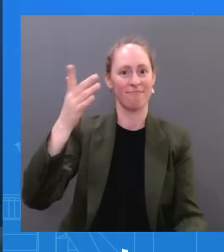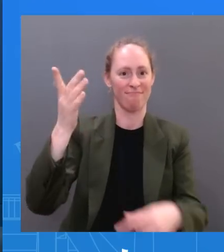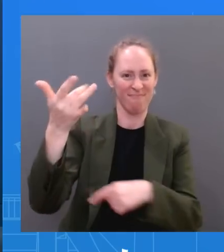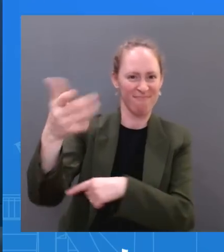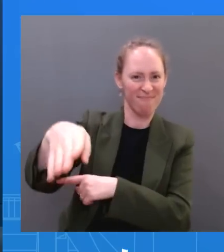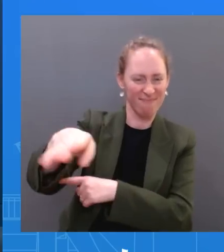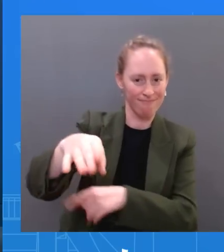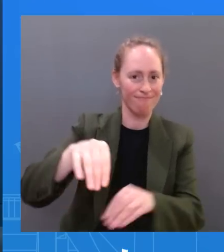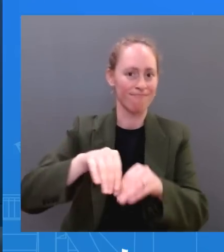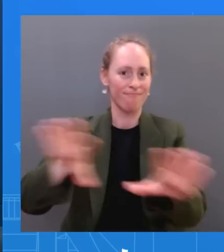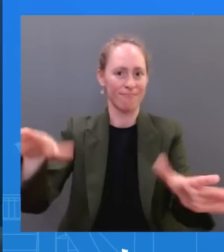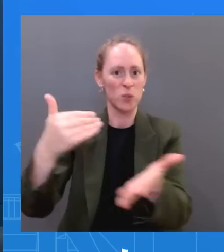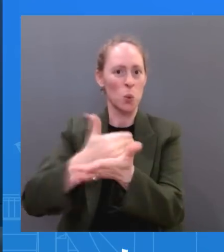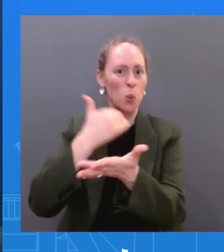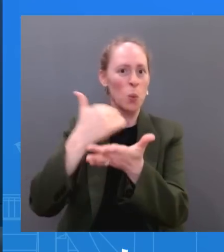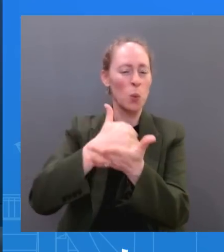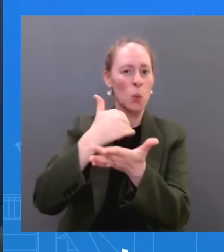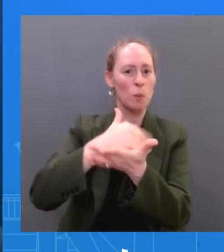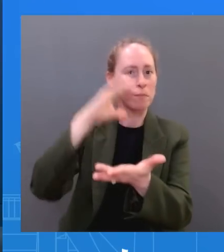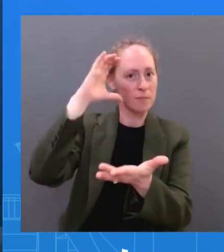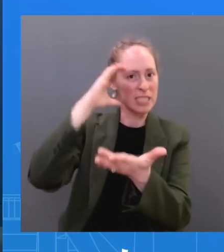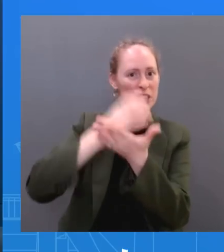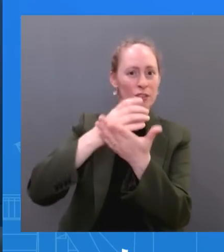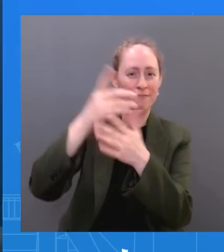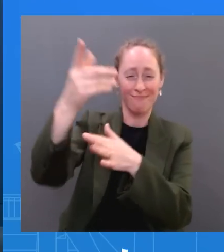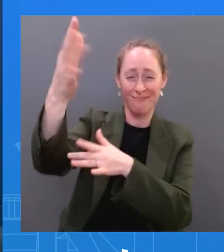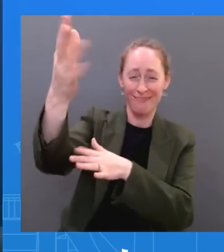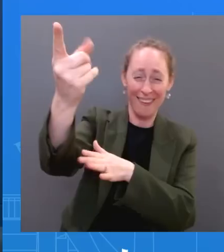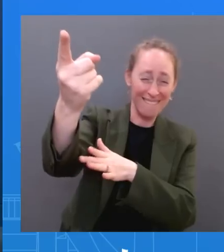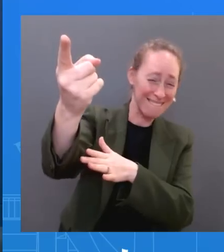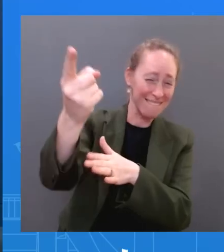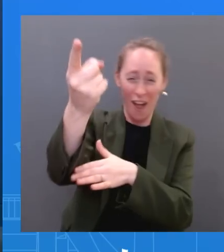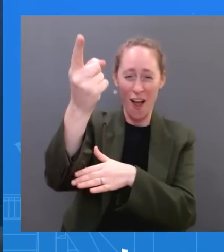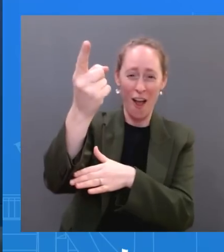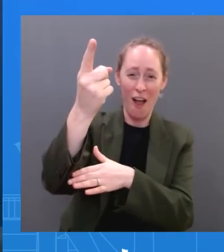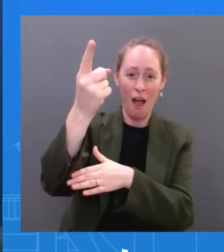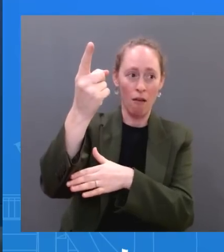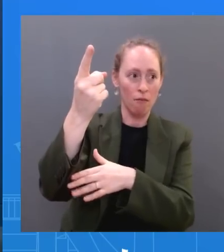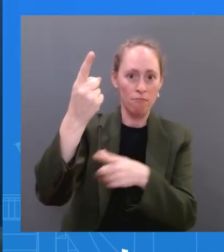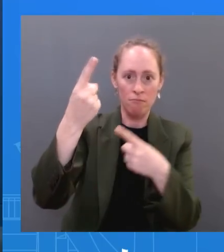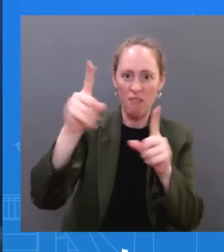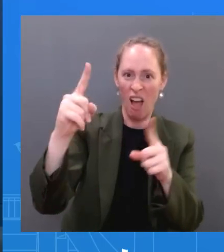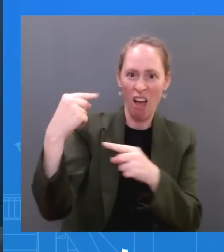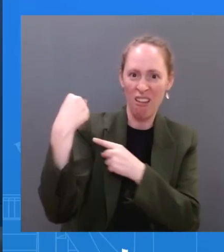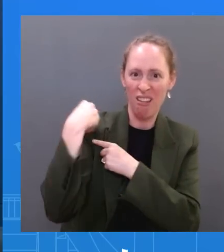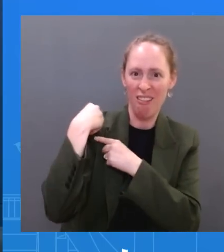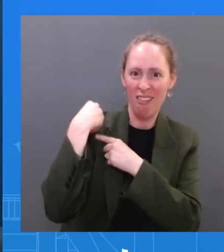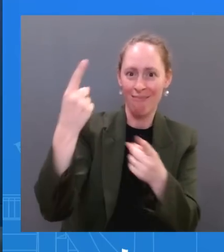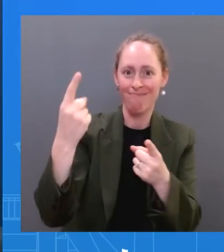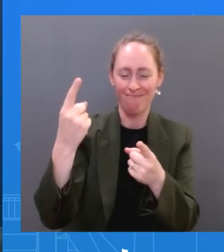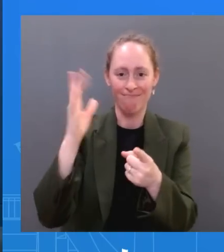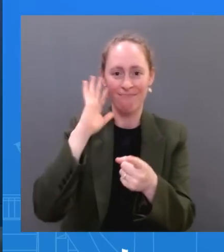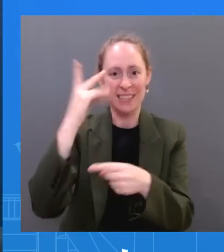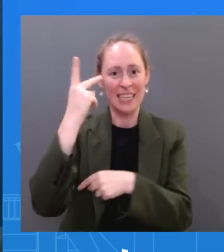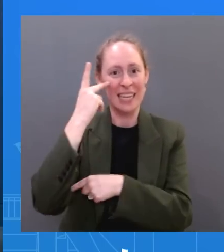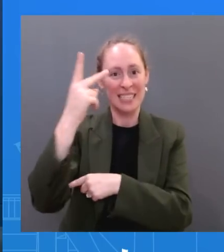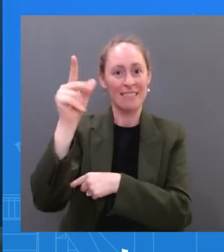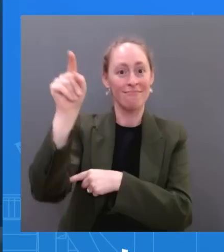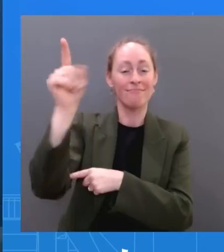The high-resolution images will show light captured from galaxies that are more than 13 billion years old,